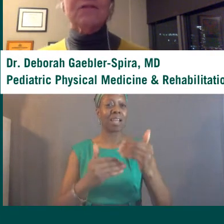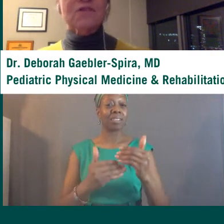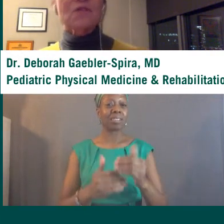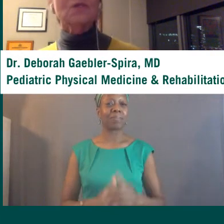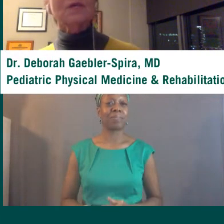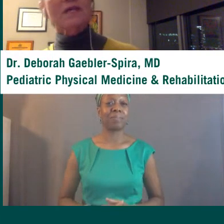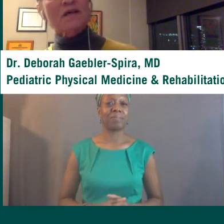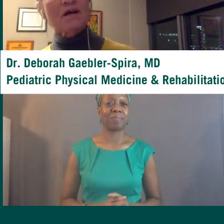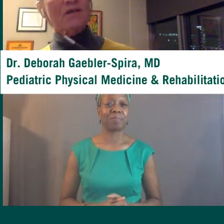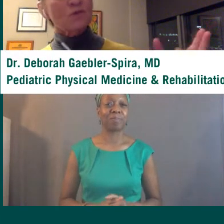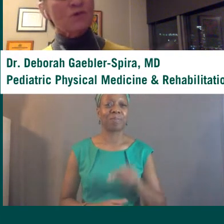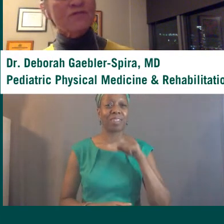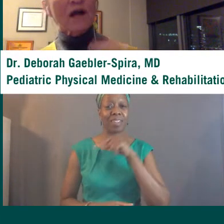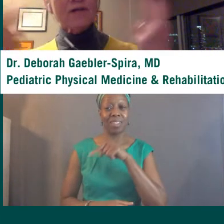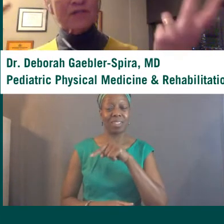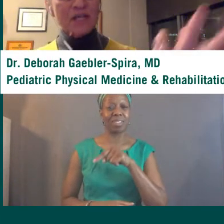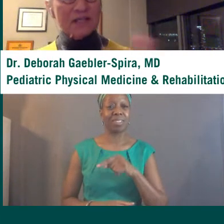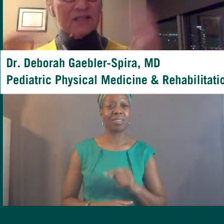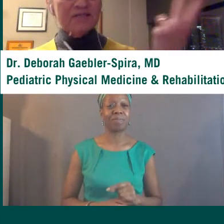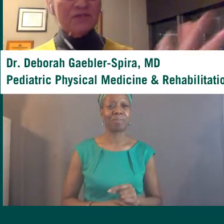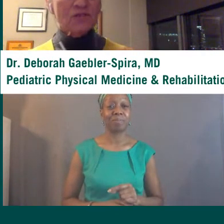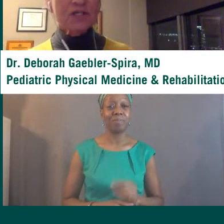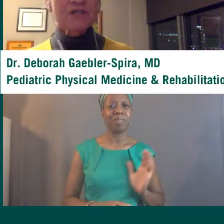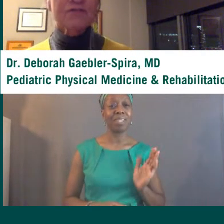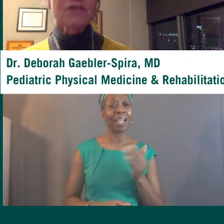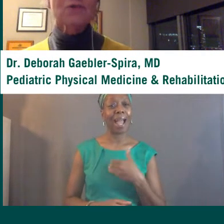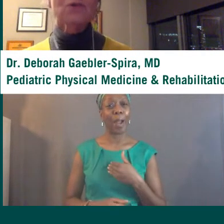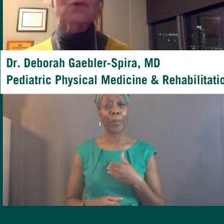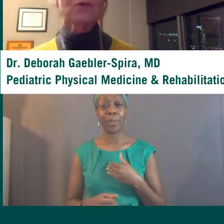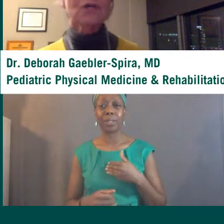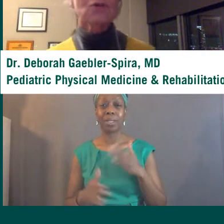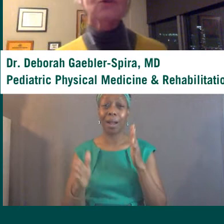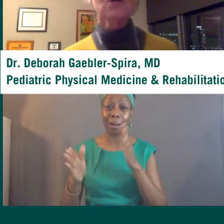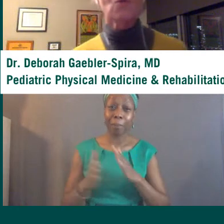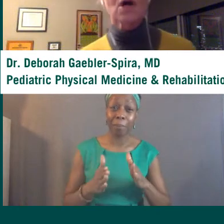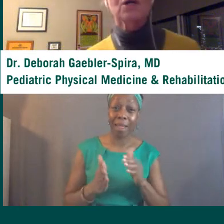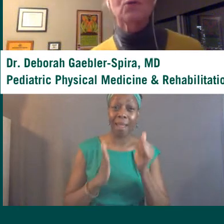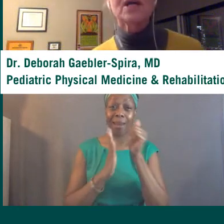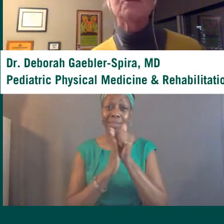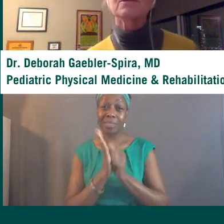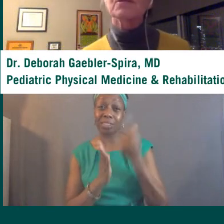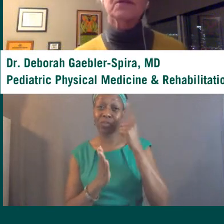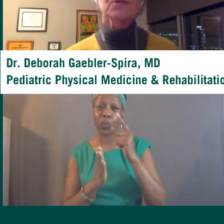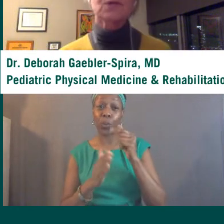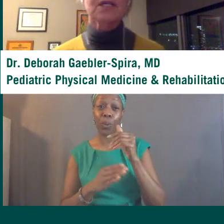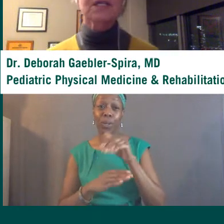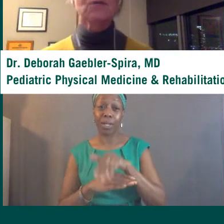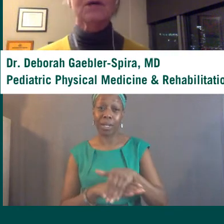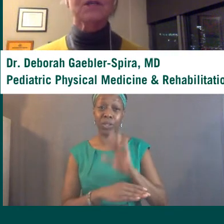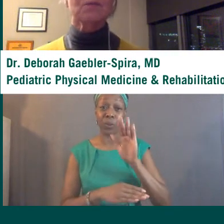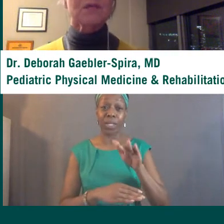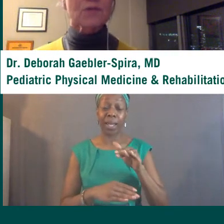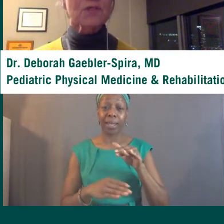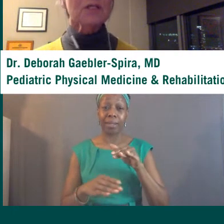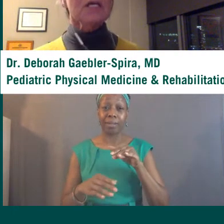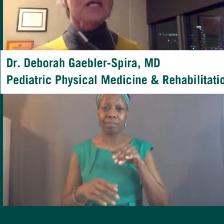This is sort of our tentative agenda freedoms, so that you can walk away with understanding what is muscle.